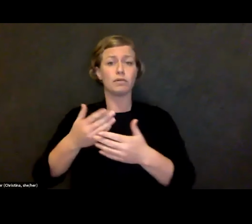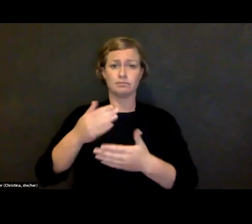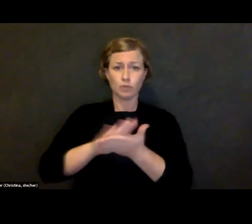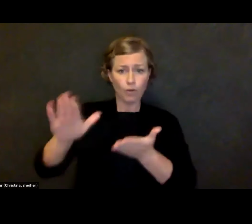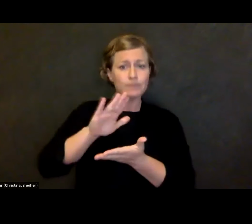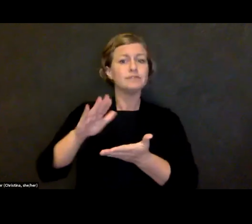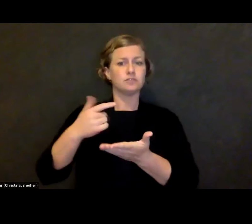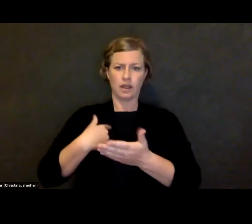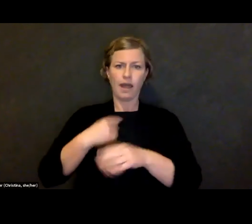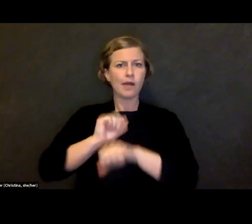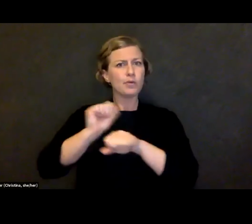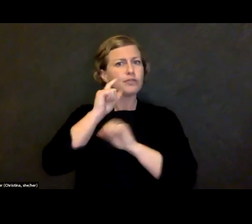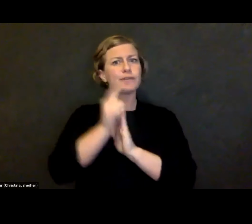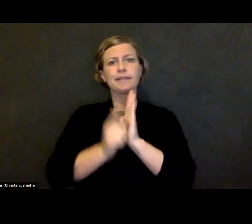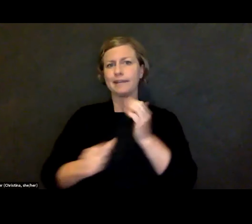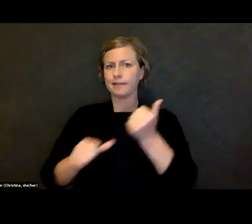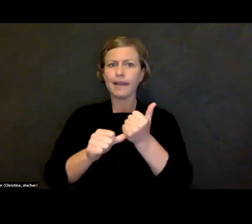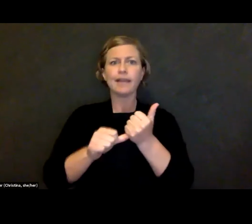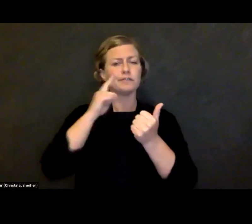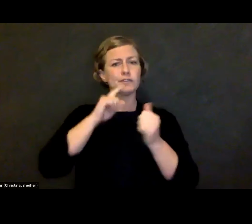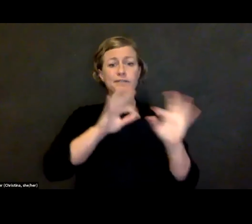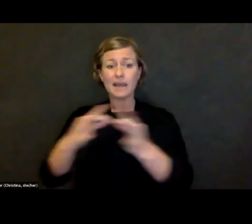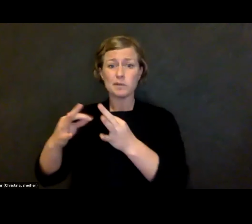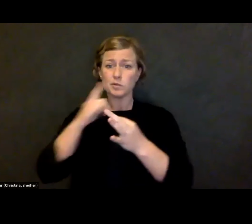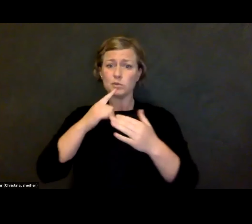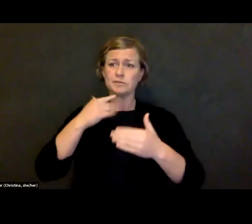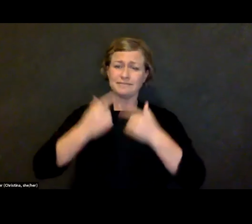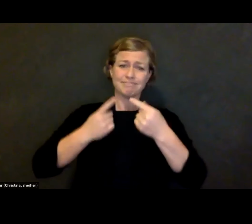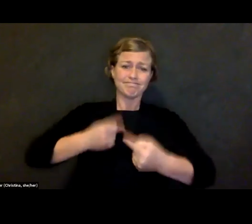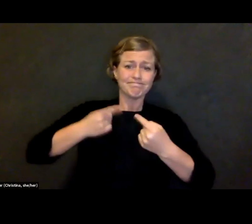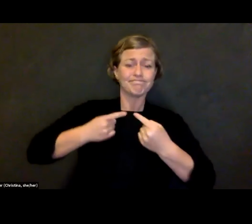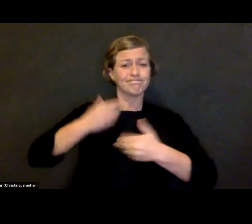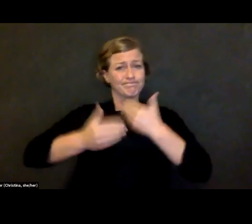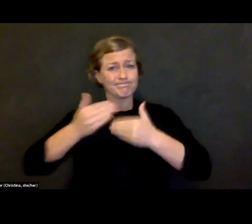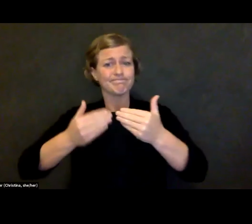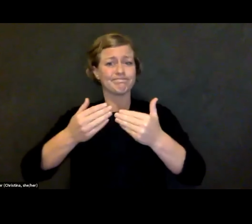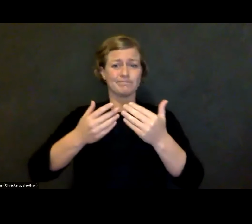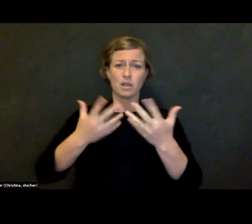voices heard. I worked at legal aid and I